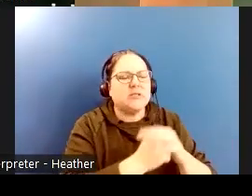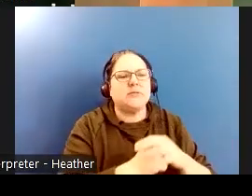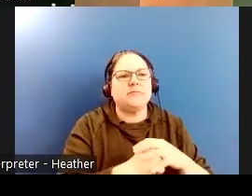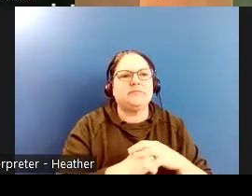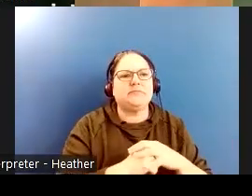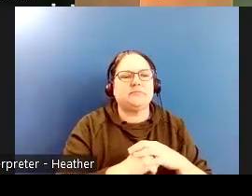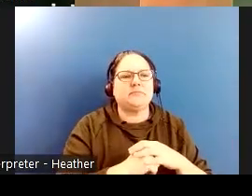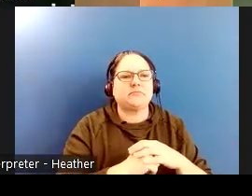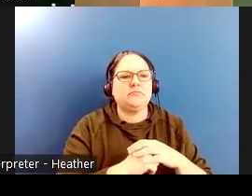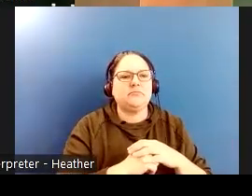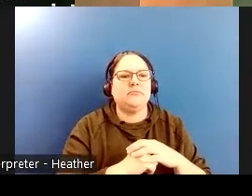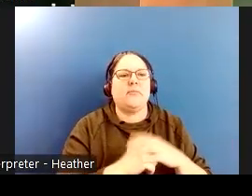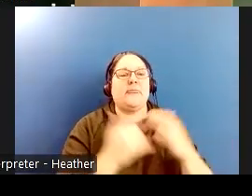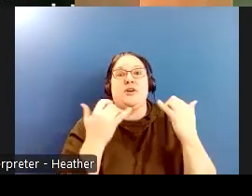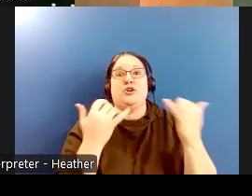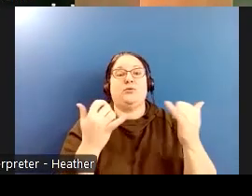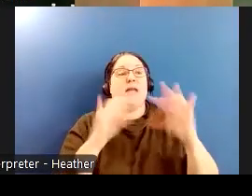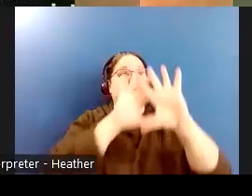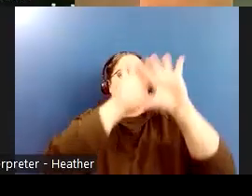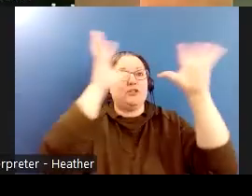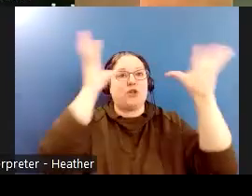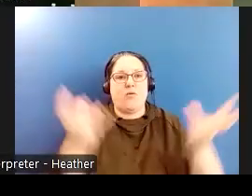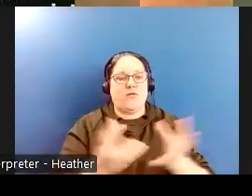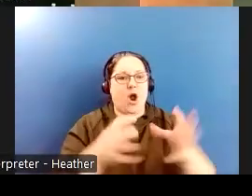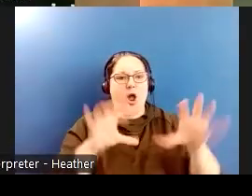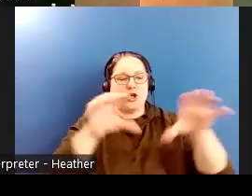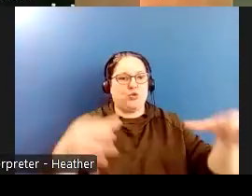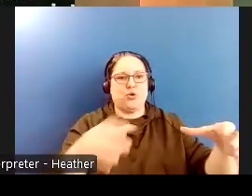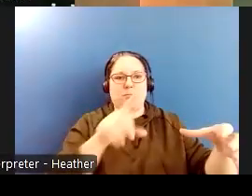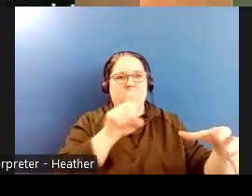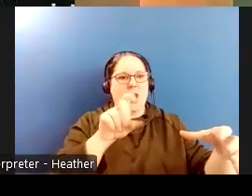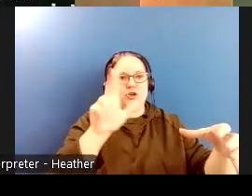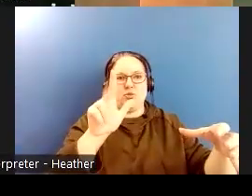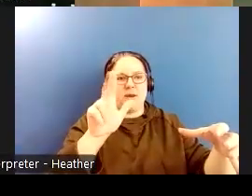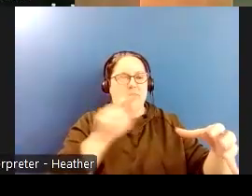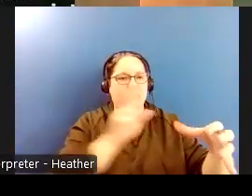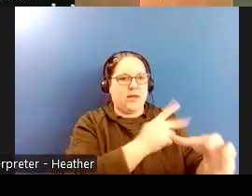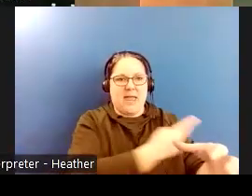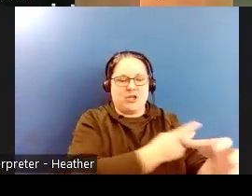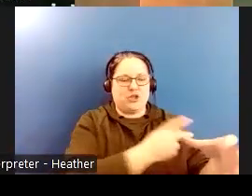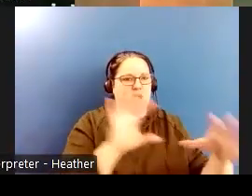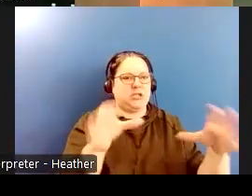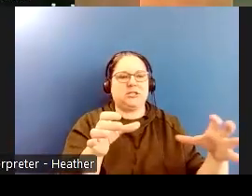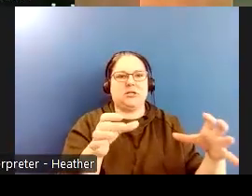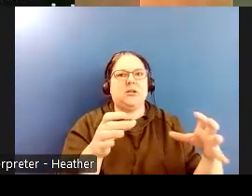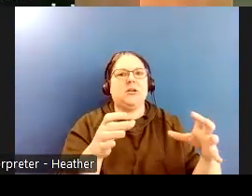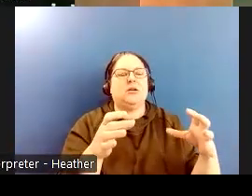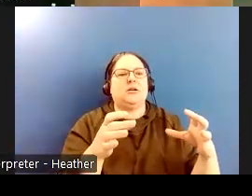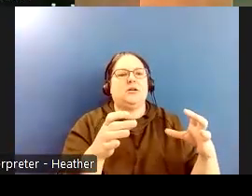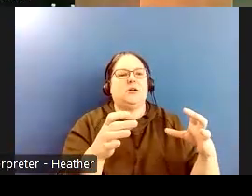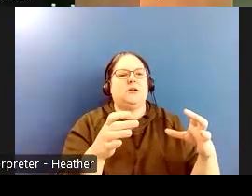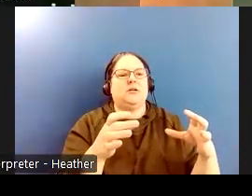um in this overall cohort about 123 patients um you know times his diagnosis was about 15 months